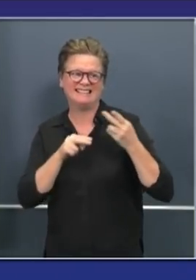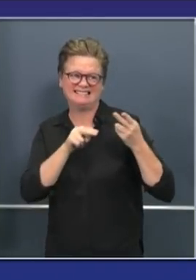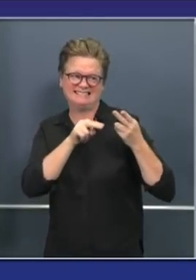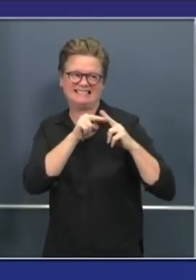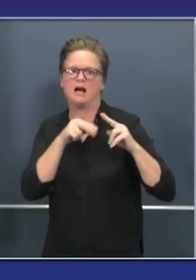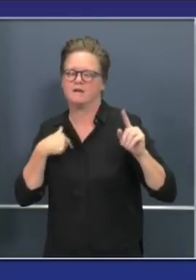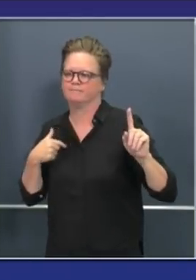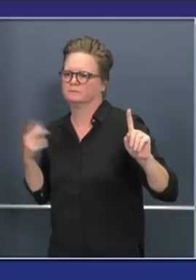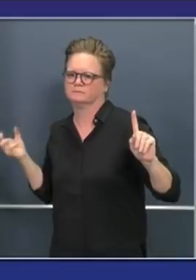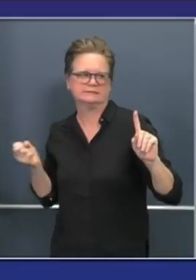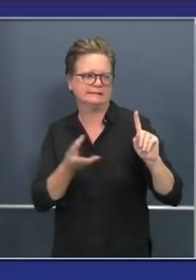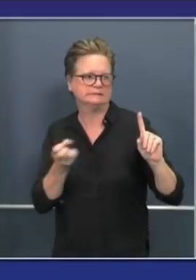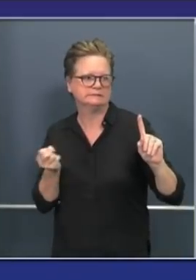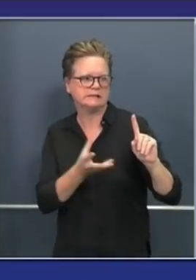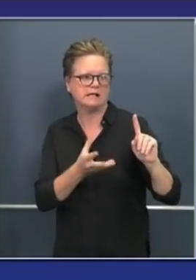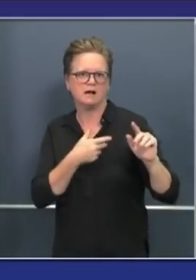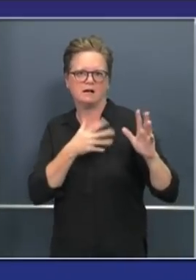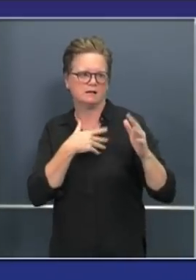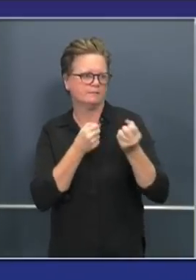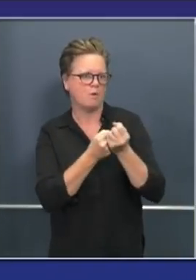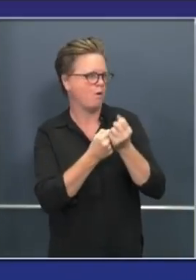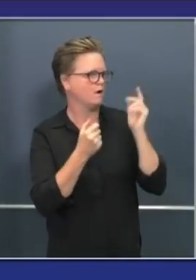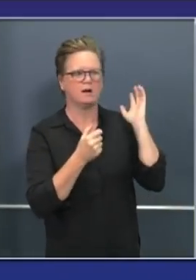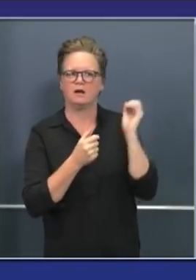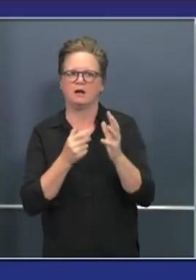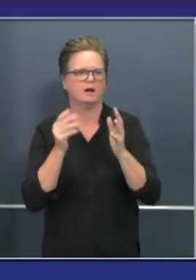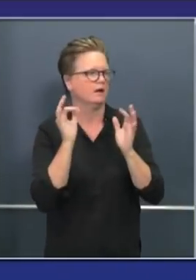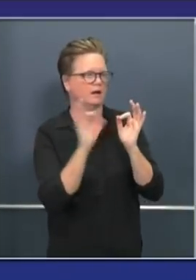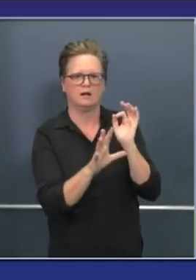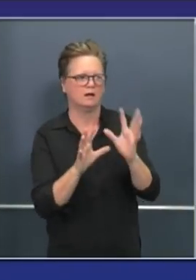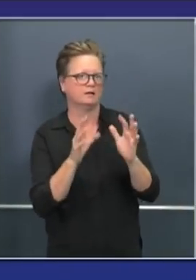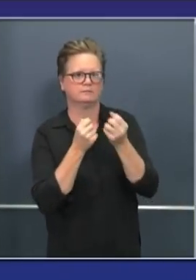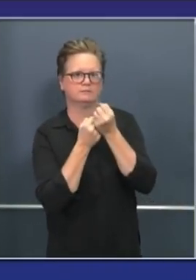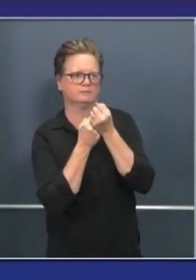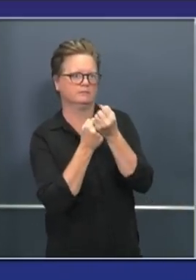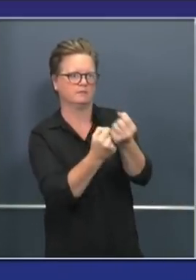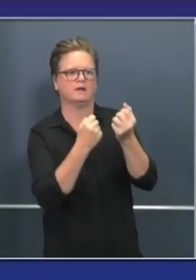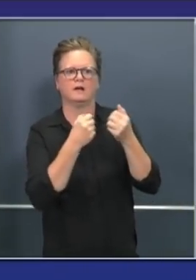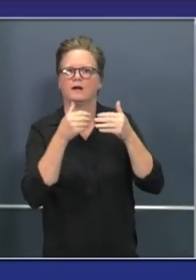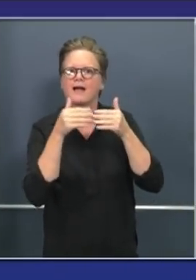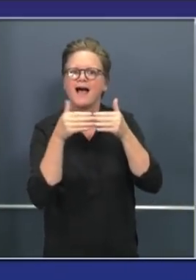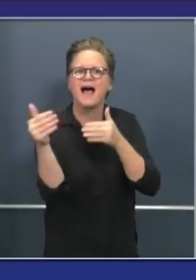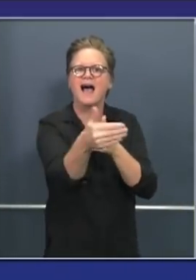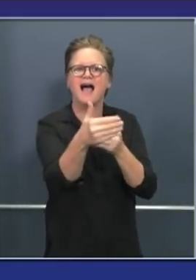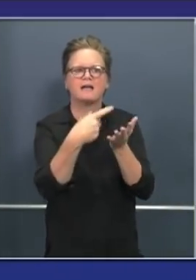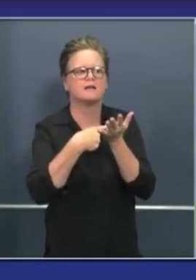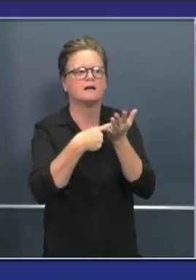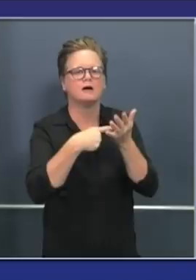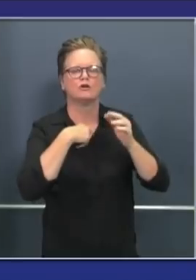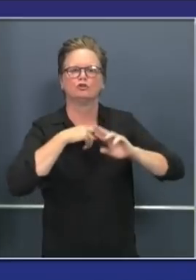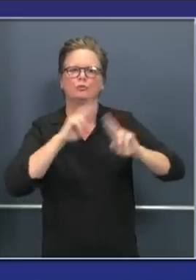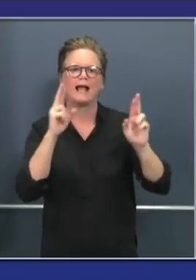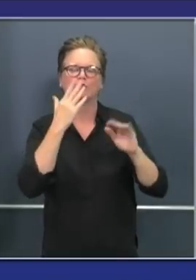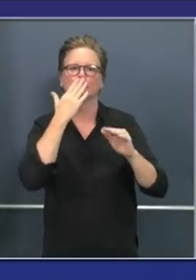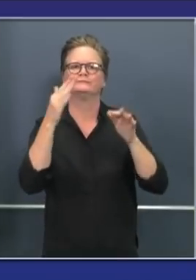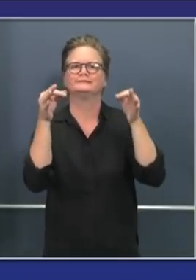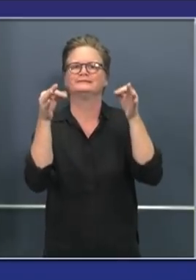THE DATA POINTS THAT MATTER AND WE CAN SUPPORT COUNTIES AND MAKE IN A VERY TRANSPARENT WAY THE DECISION MAKING KNOWN TO